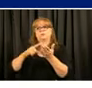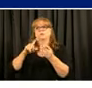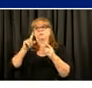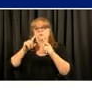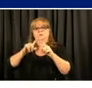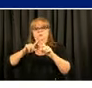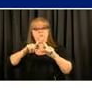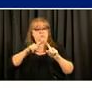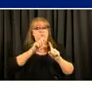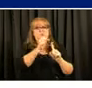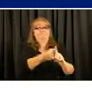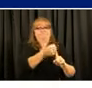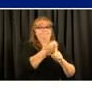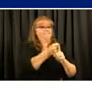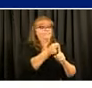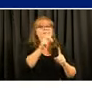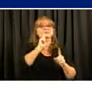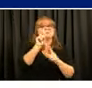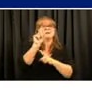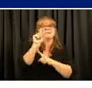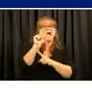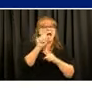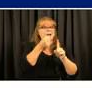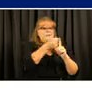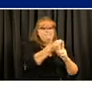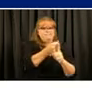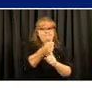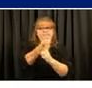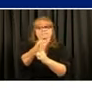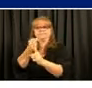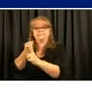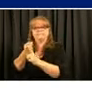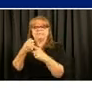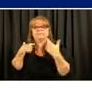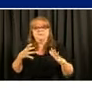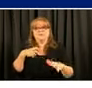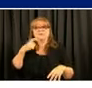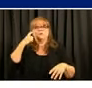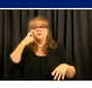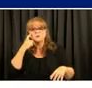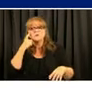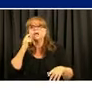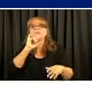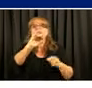so while we are seeing increases in those 18 to 22 year olds we're also at the same time